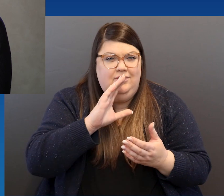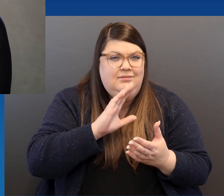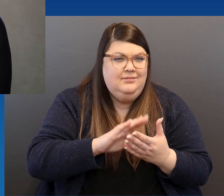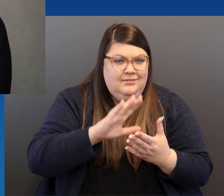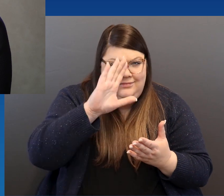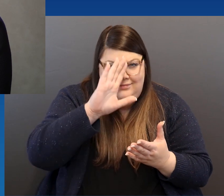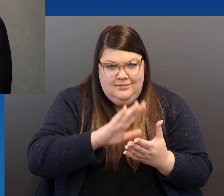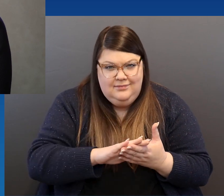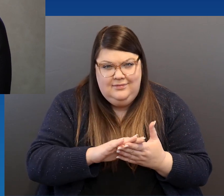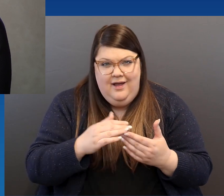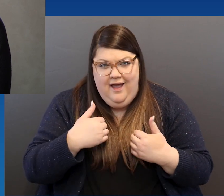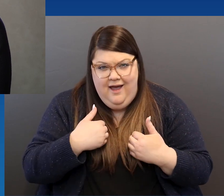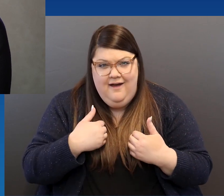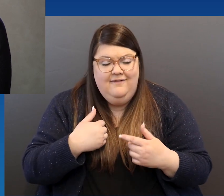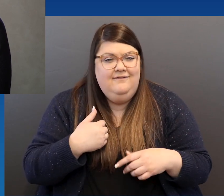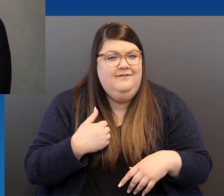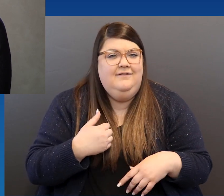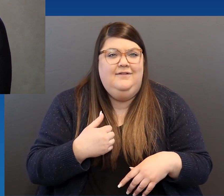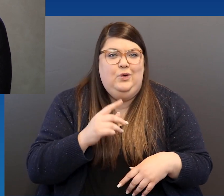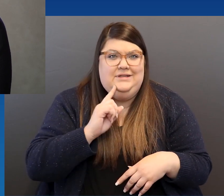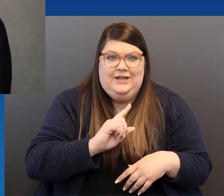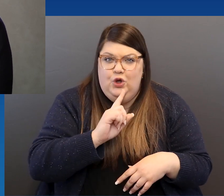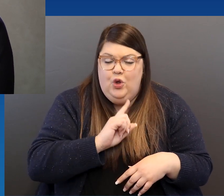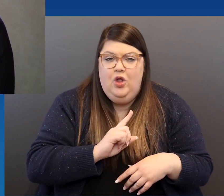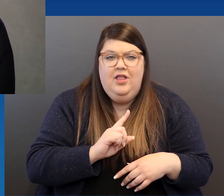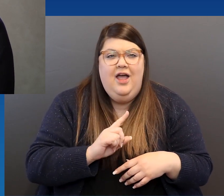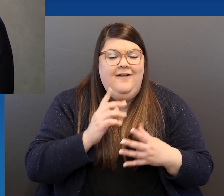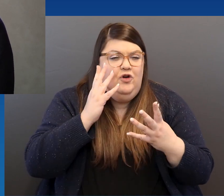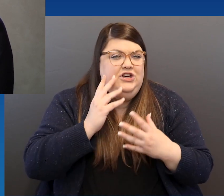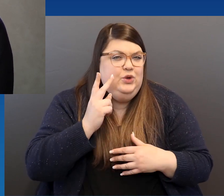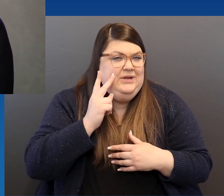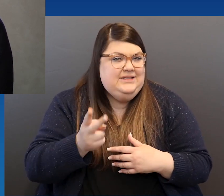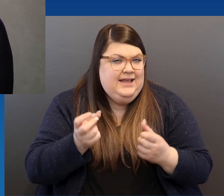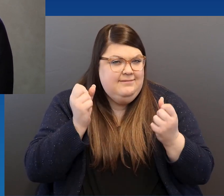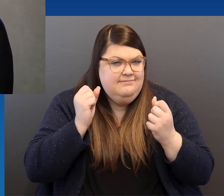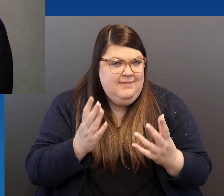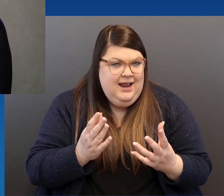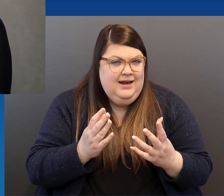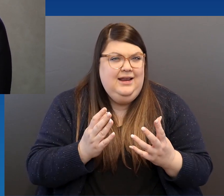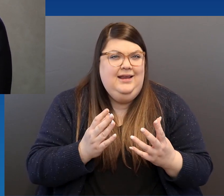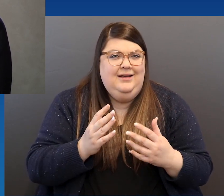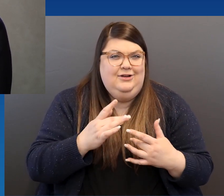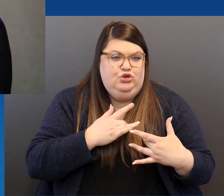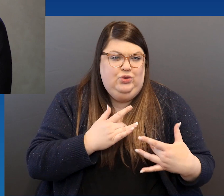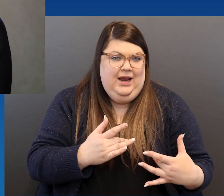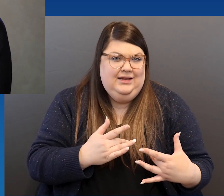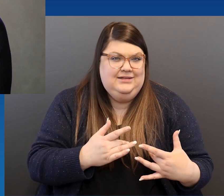And, unfortunately, we see a lot of the traits of when there are perpetrators of domestic violence,